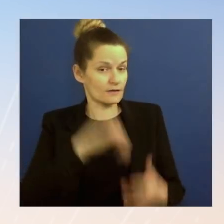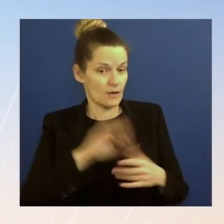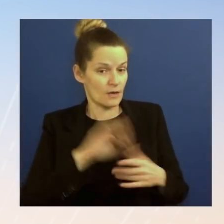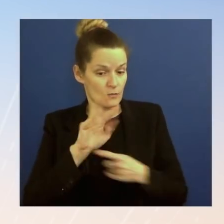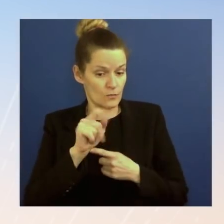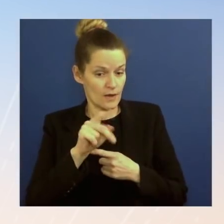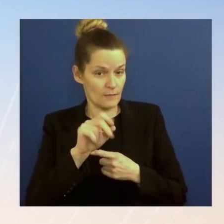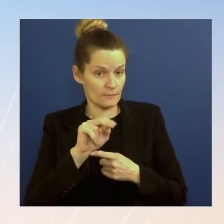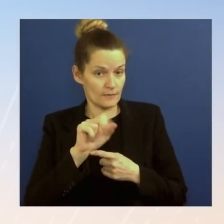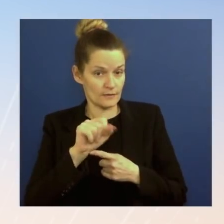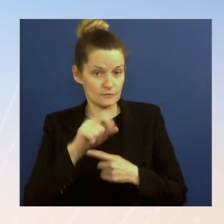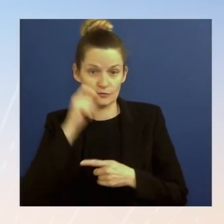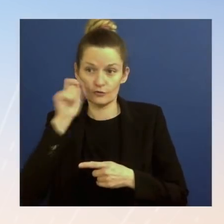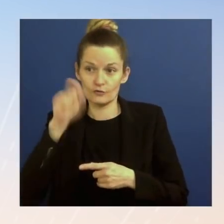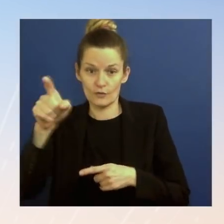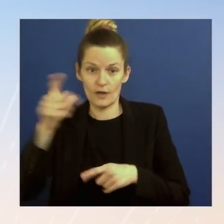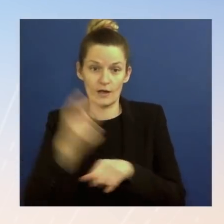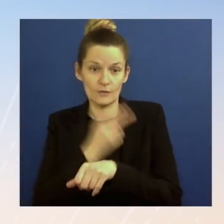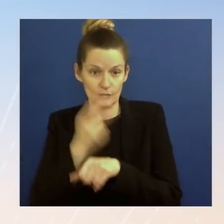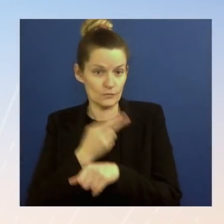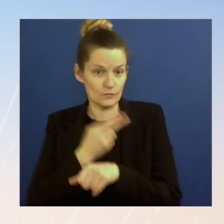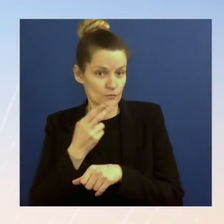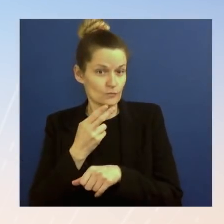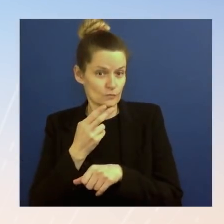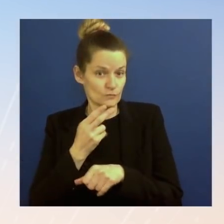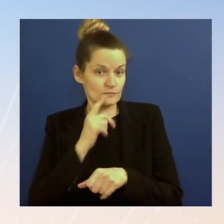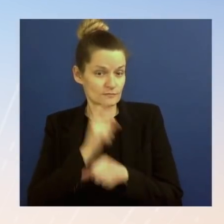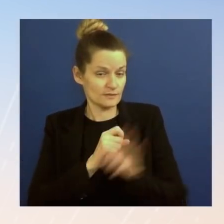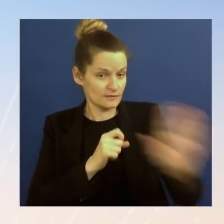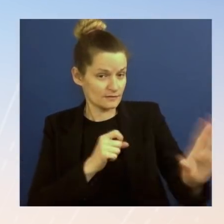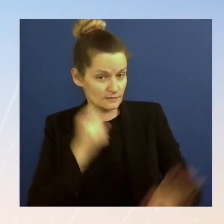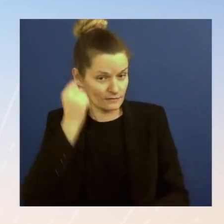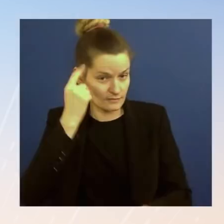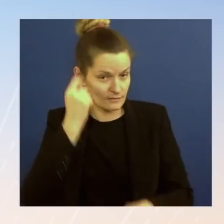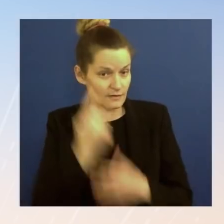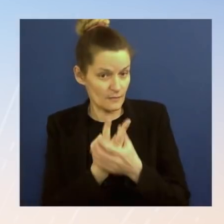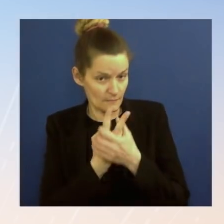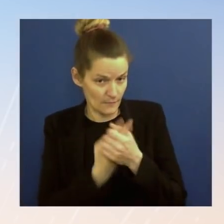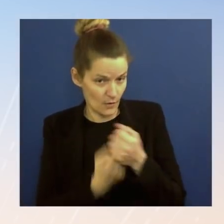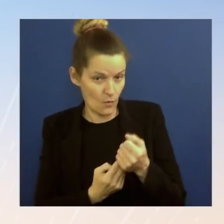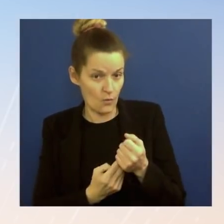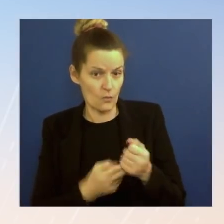both in the air and on the ground. So that includes, as you -- as you noted, anti-armor, anti-tank,